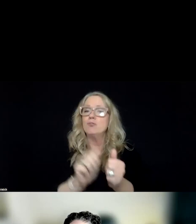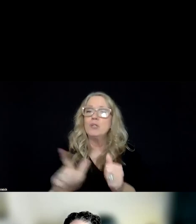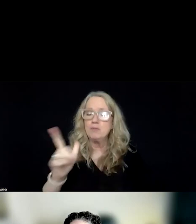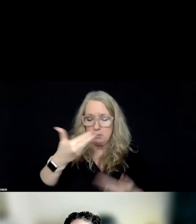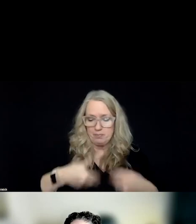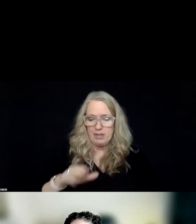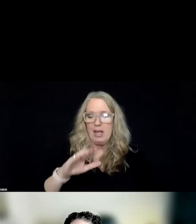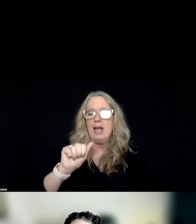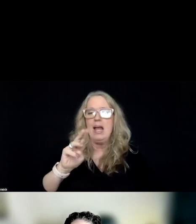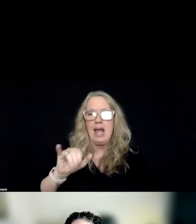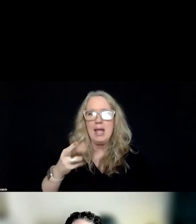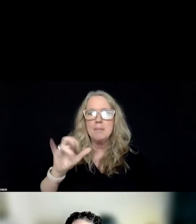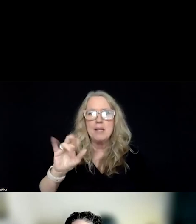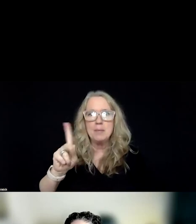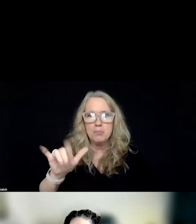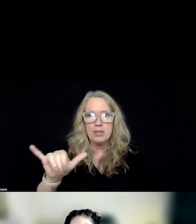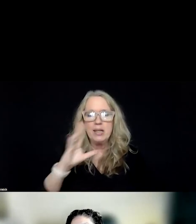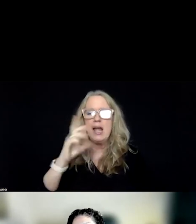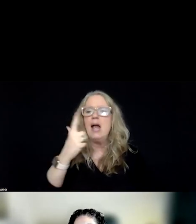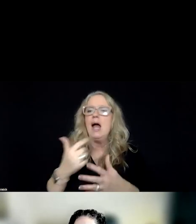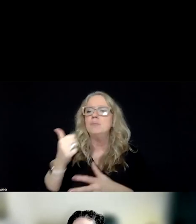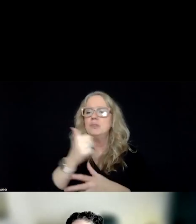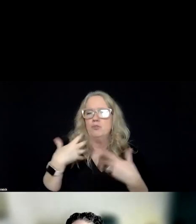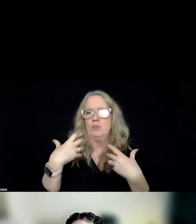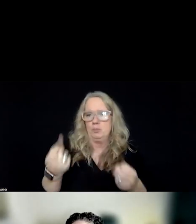I AM AMY BRINKLEY. I AM THE SENIOR RECOVERY SUPPORT COORDINATOR